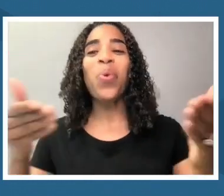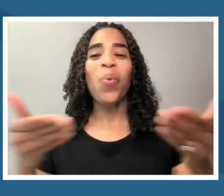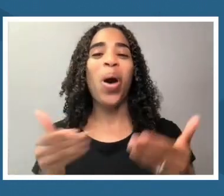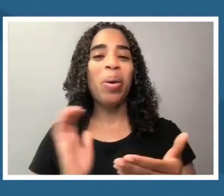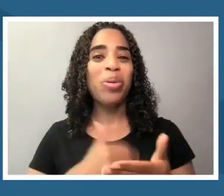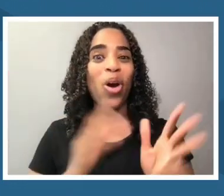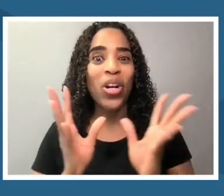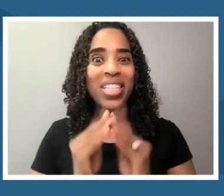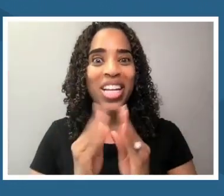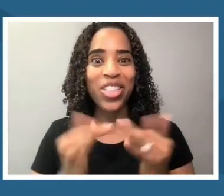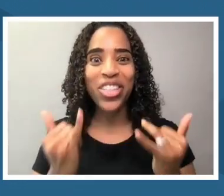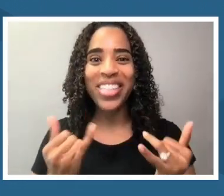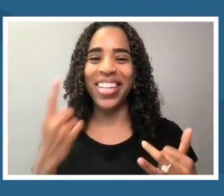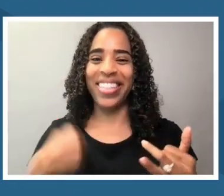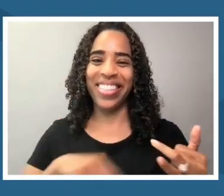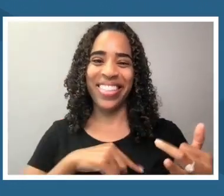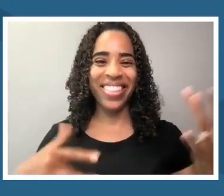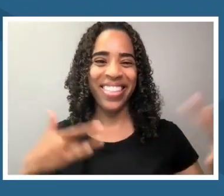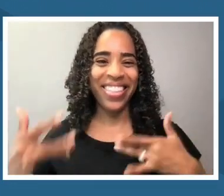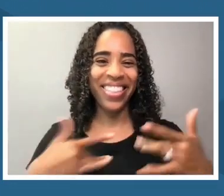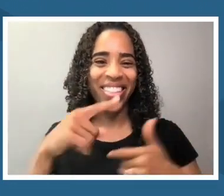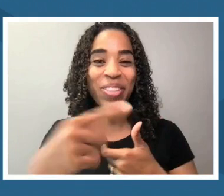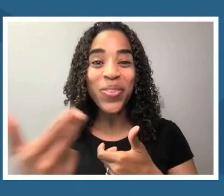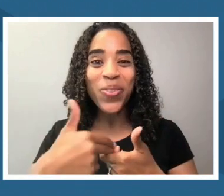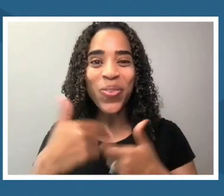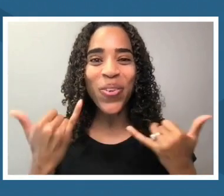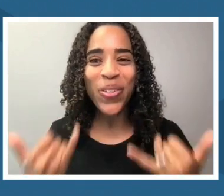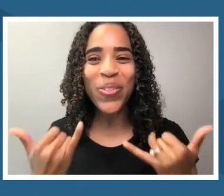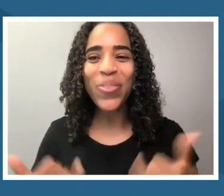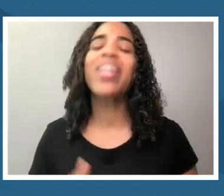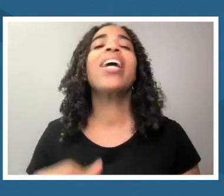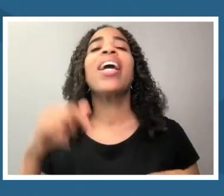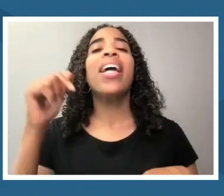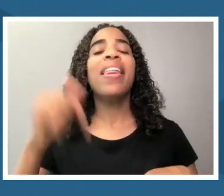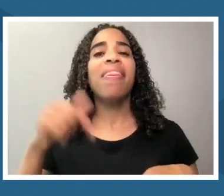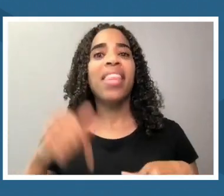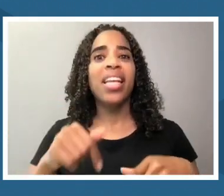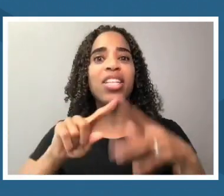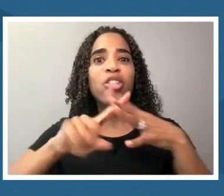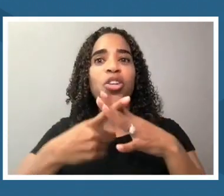excited to have you here with us uh for